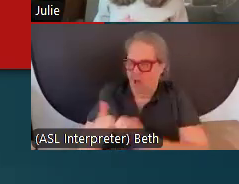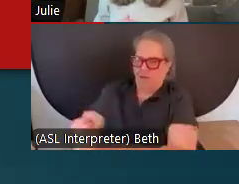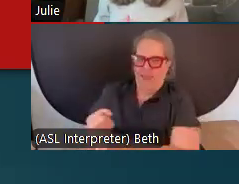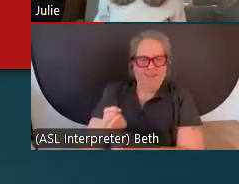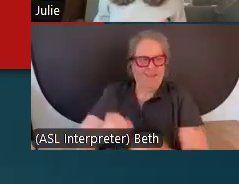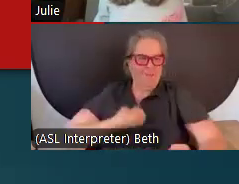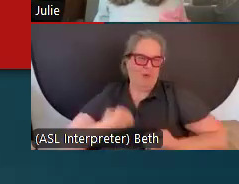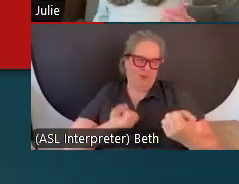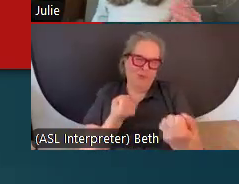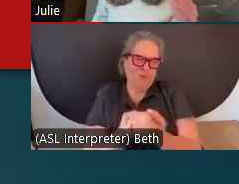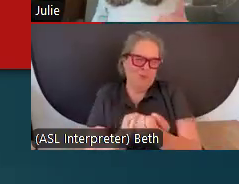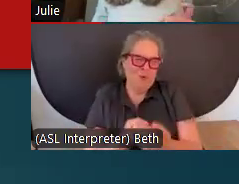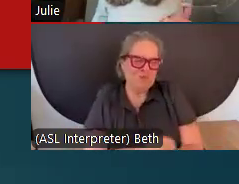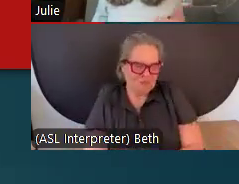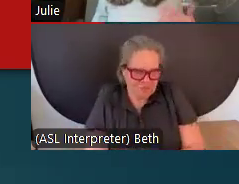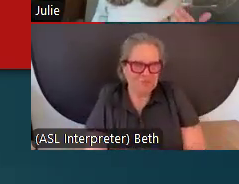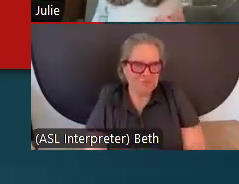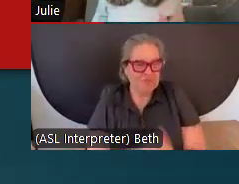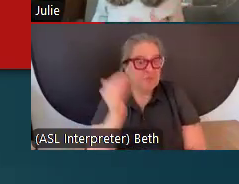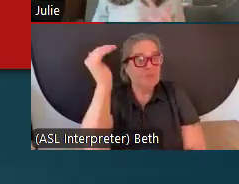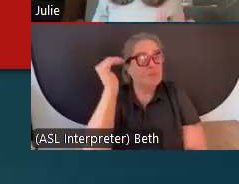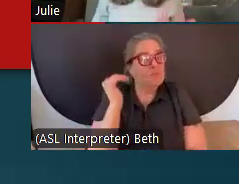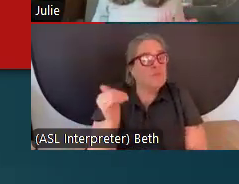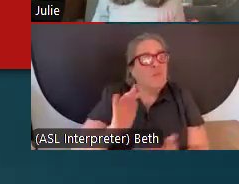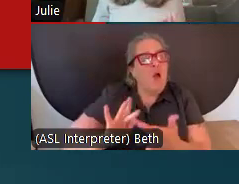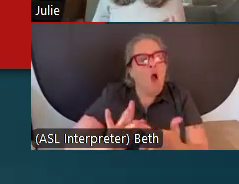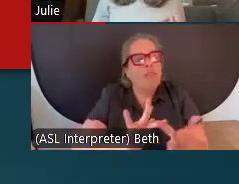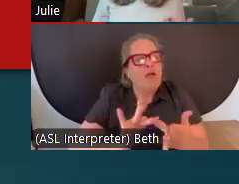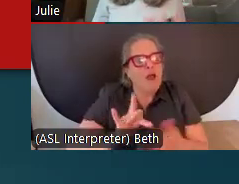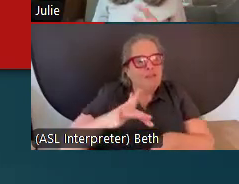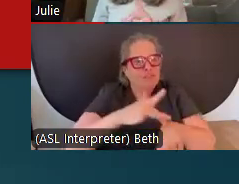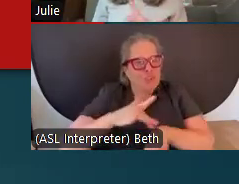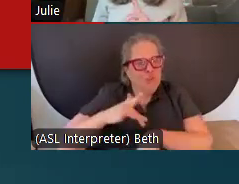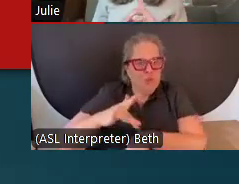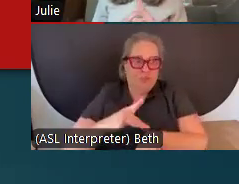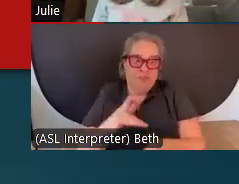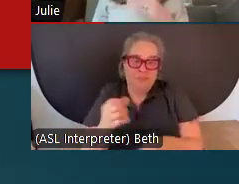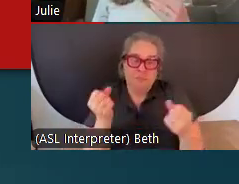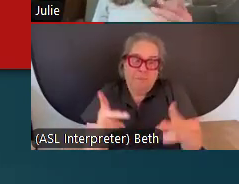And on this slide here, you have some resources online that I find very helpful.